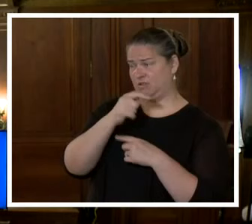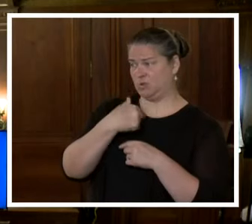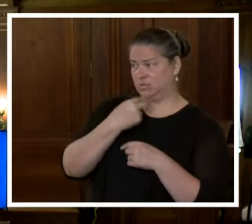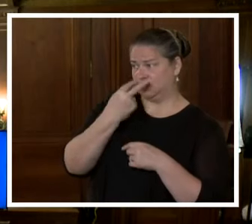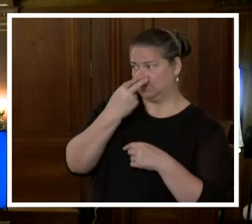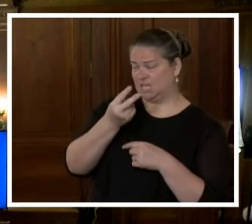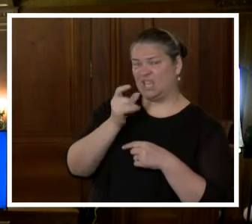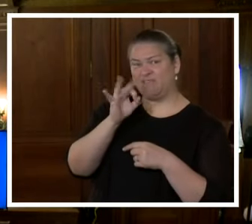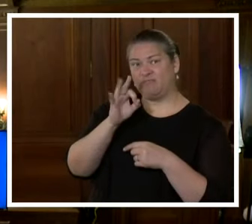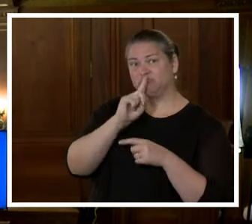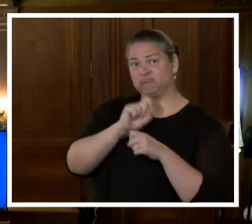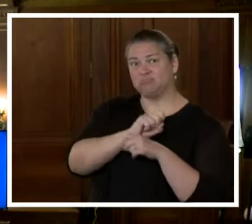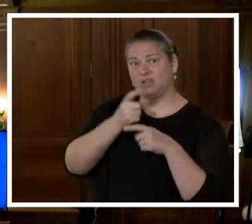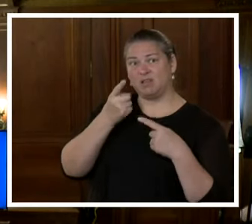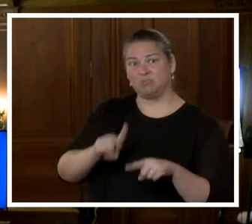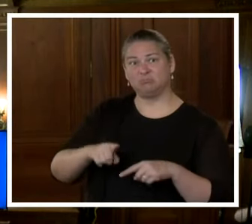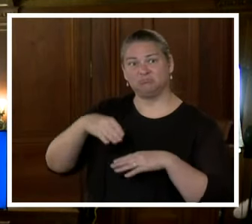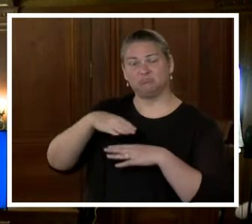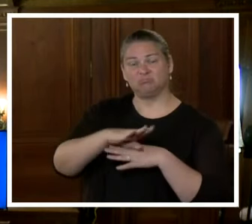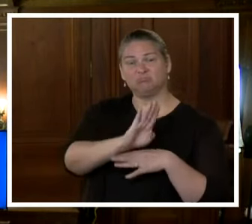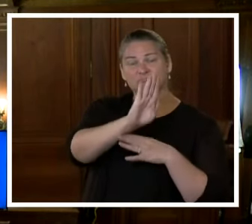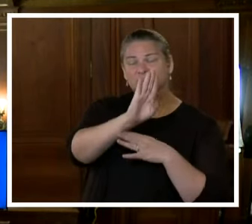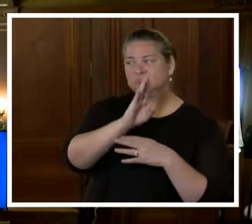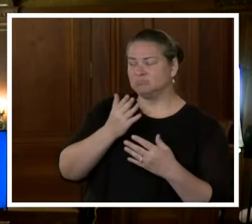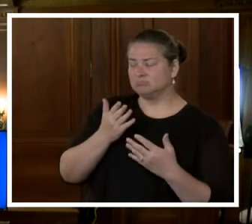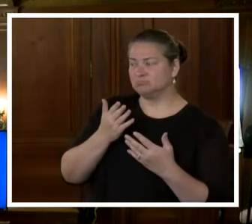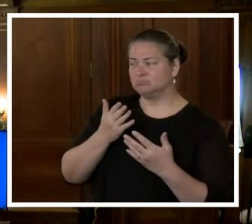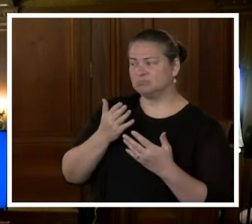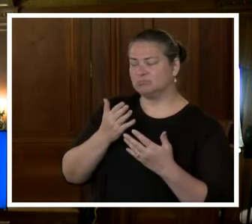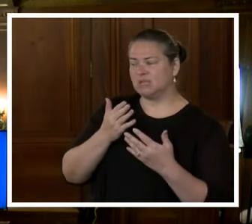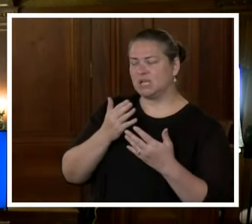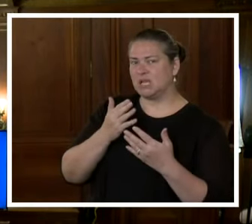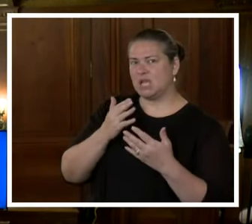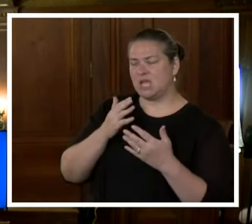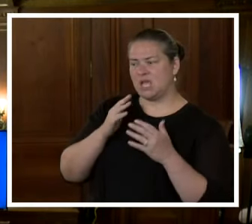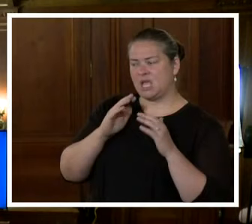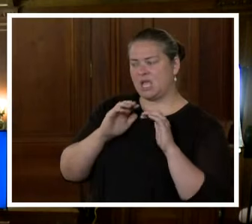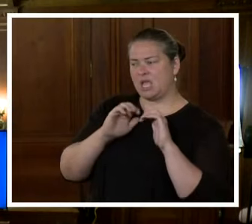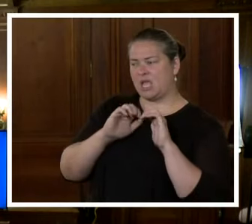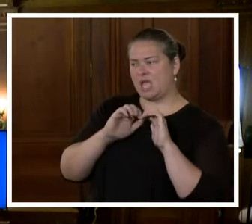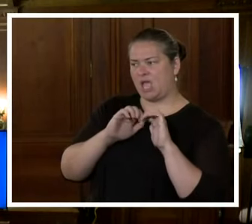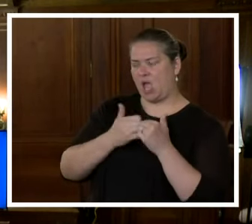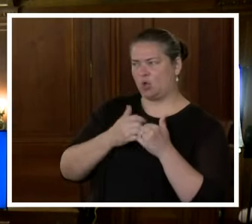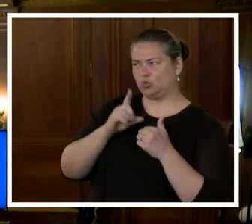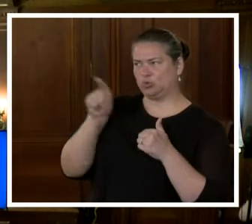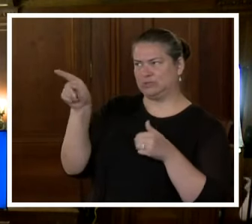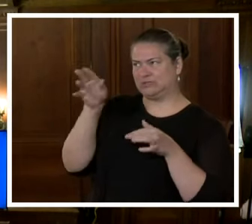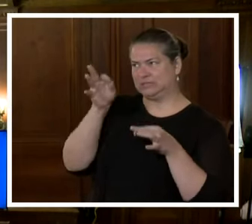IF WE DO OUR JOB WELL ON TESTING AND ON CONTACT TRACING, THE PEOPLE THAT HAVE IT ARE WILLING